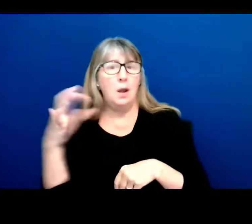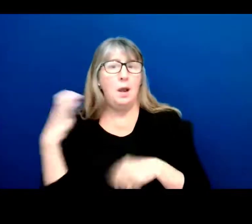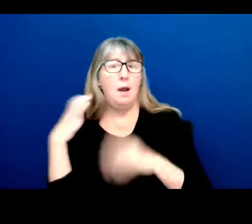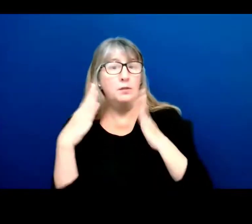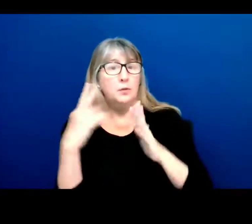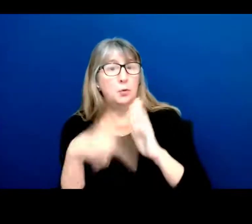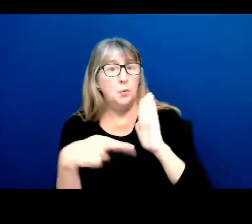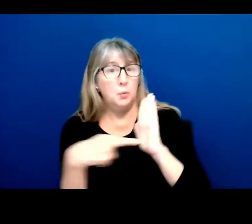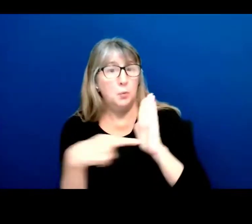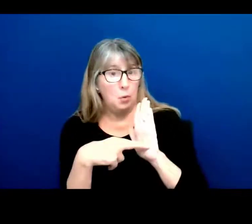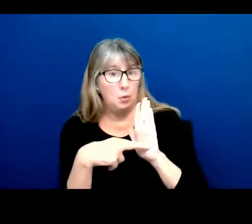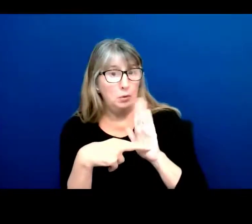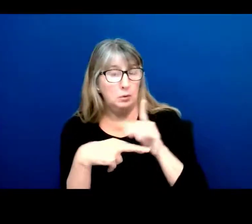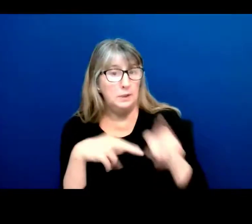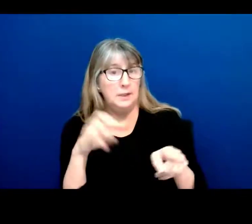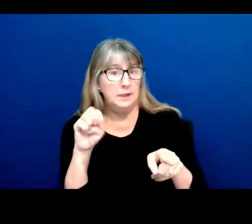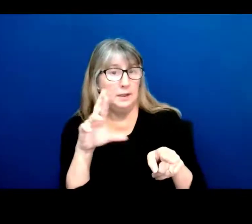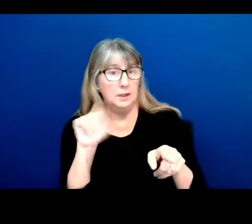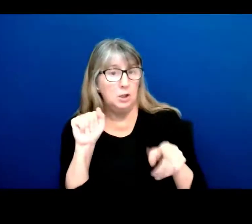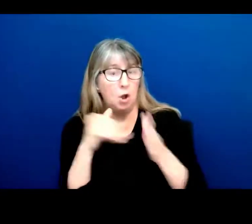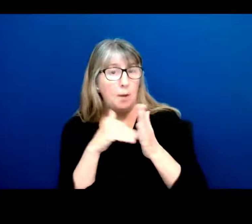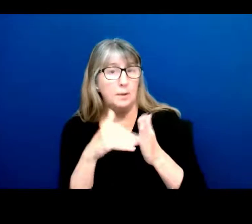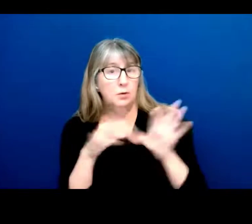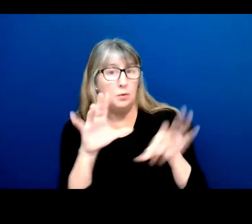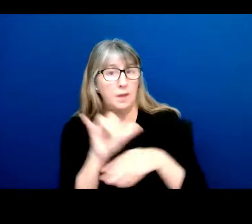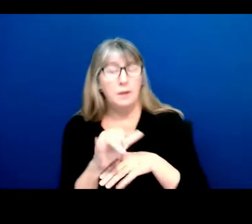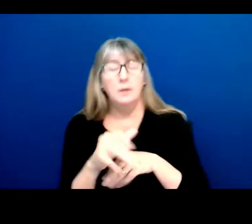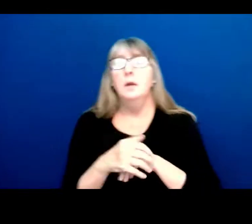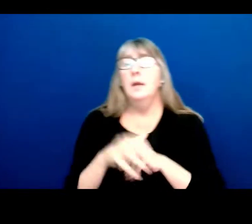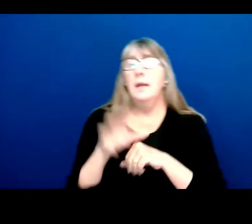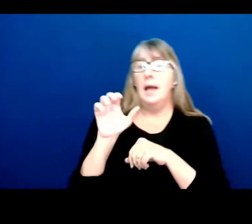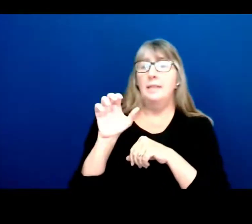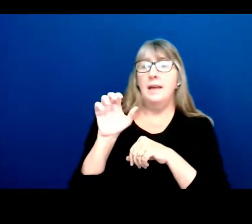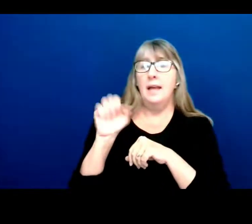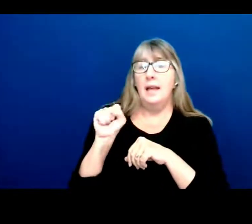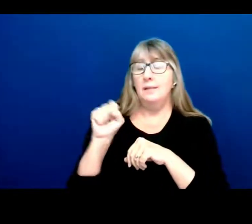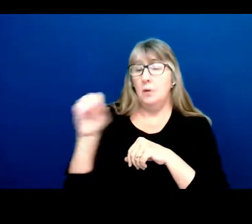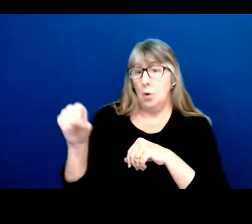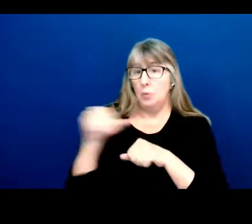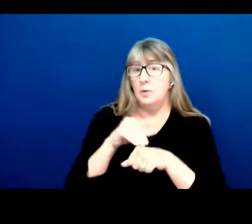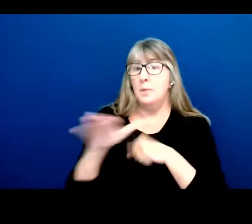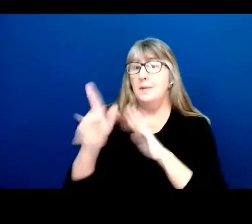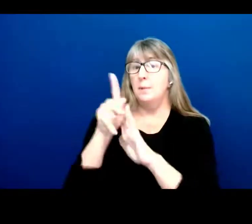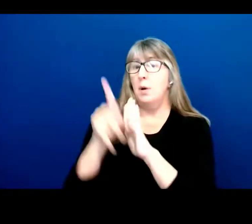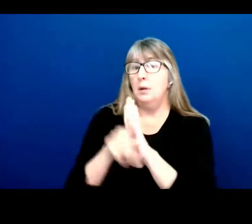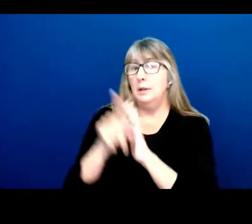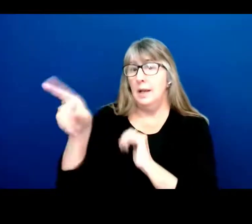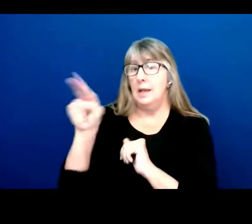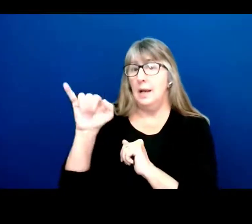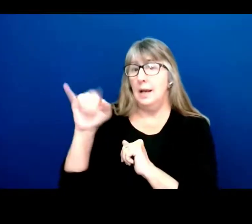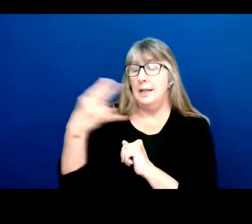The SO submits the policy to NIH in the Institution Profile Module,